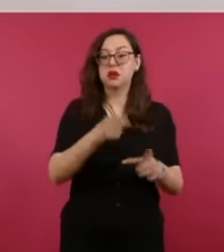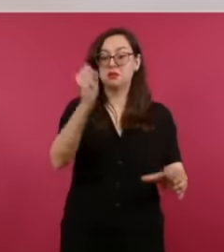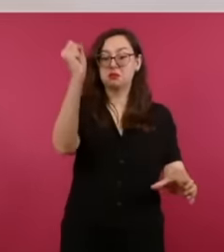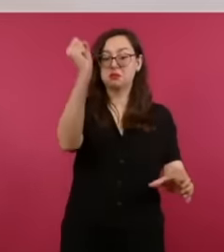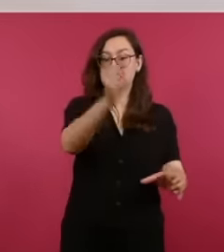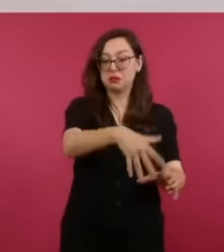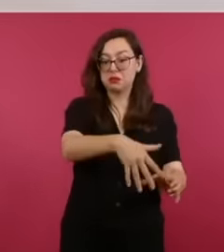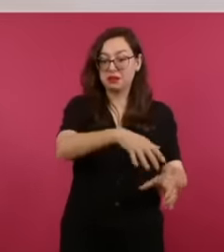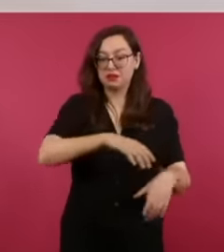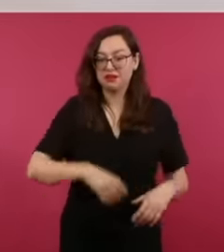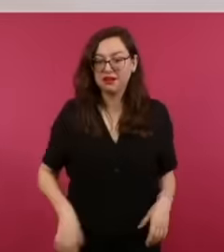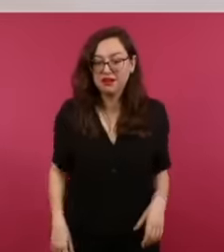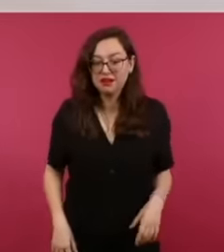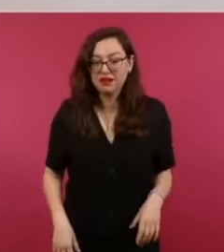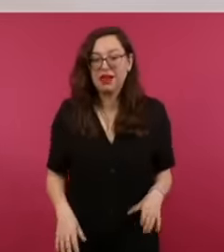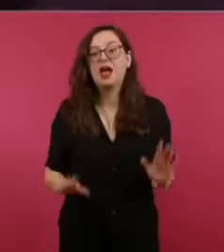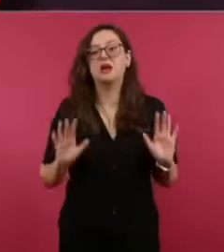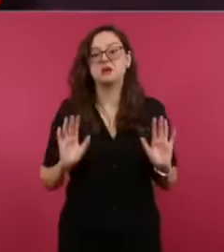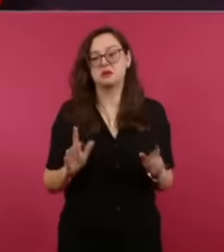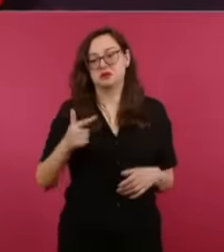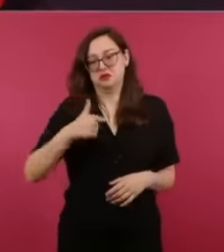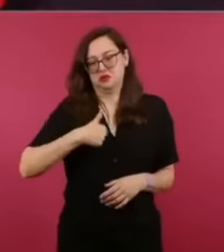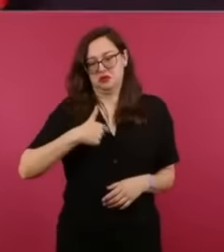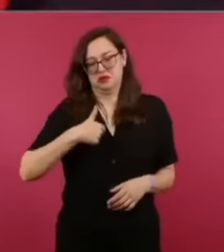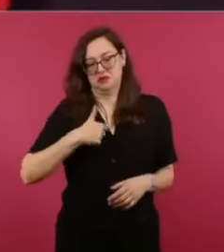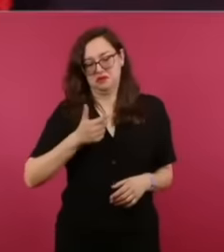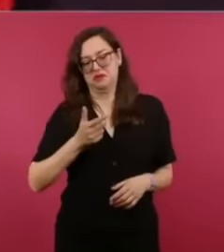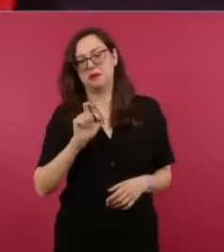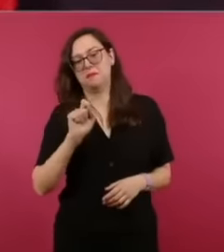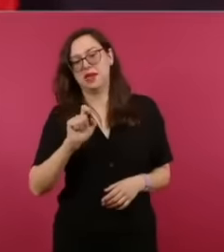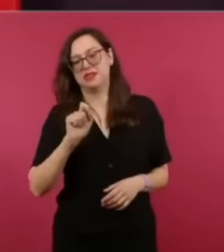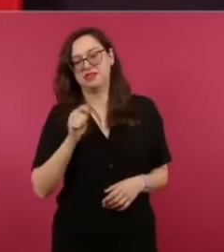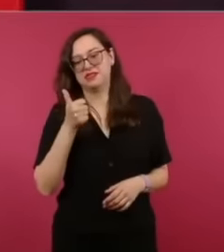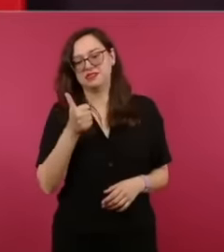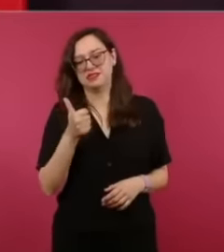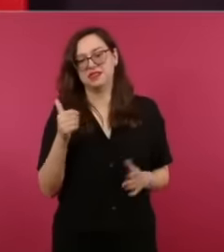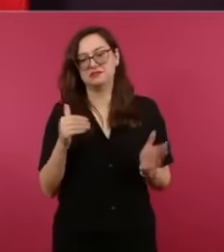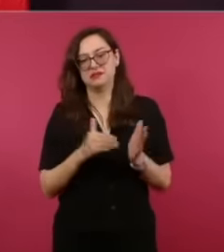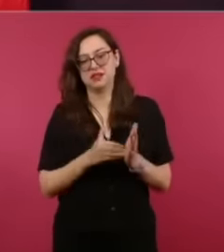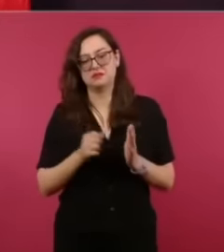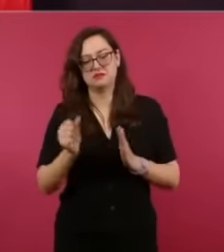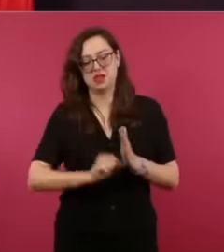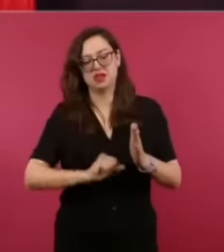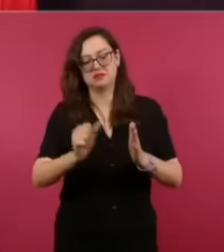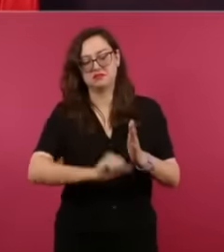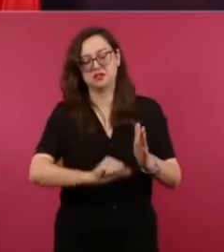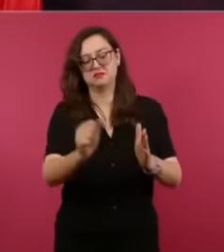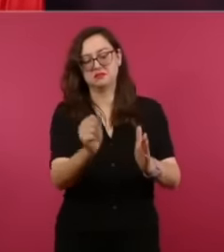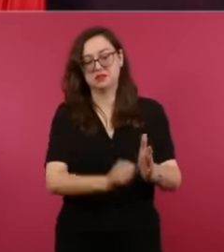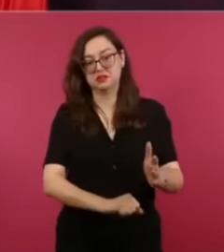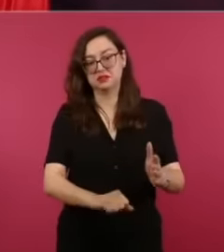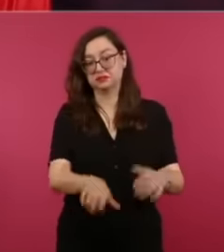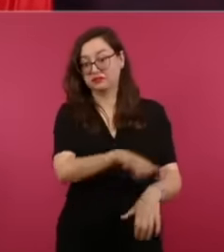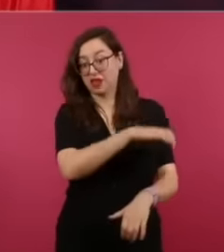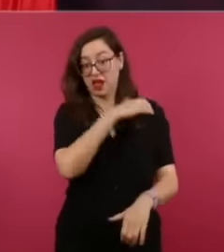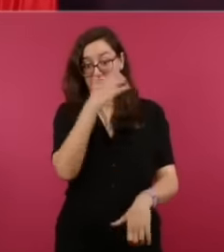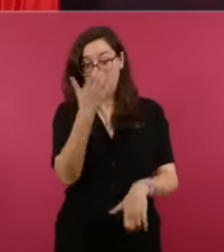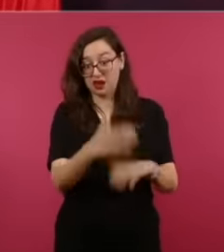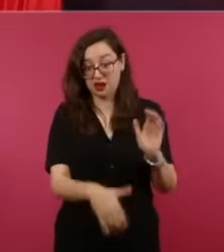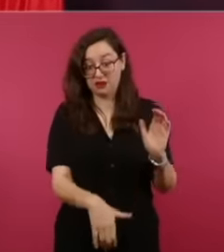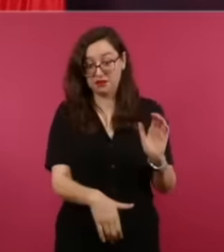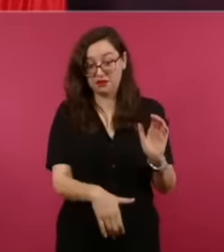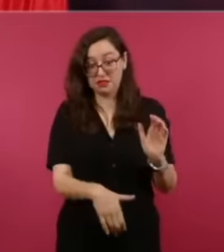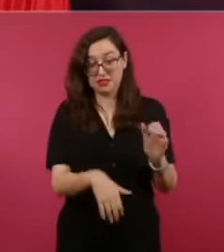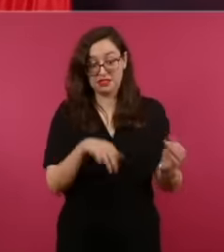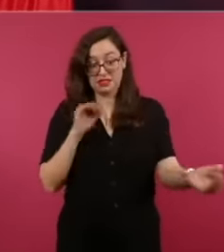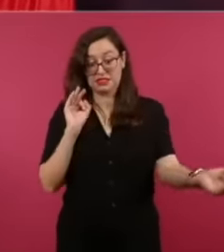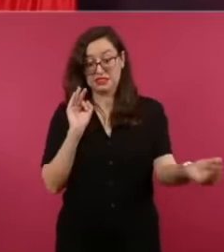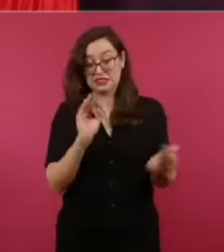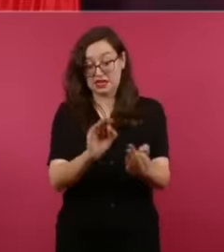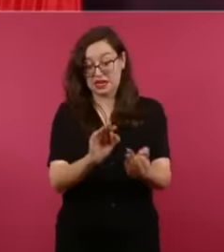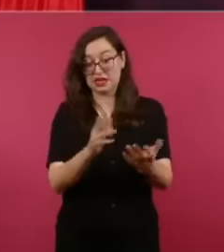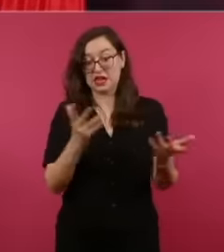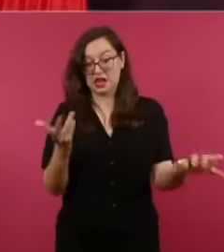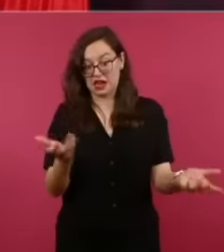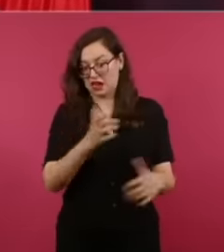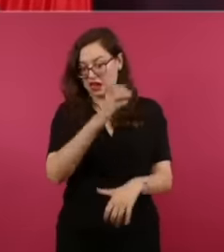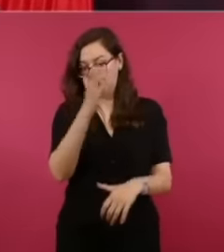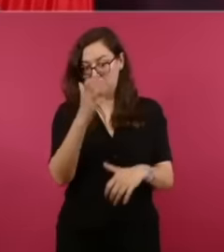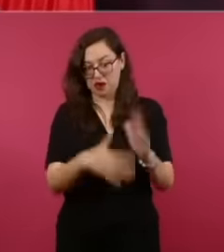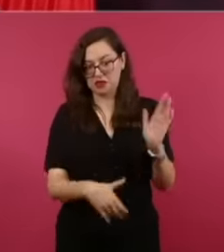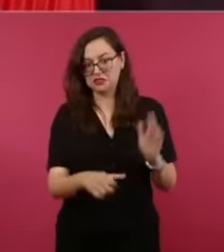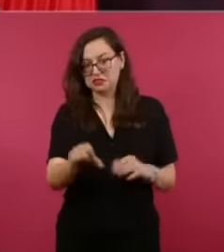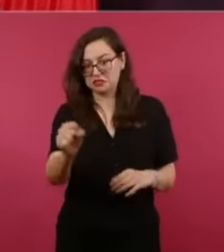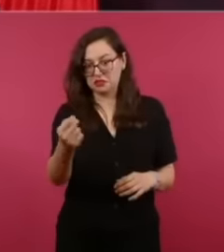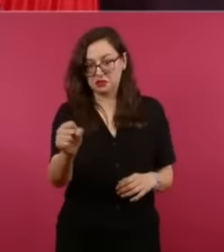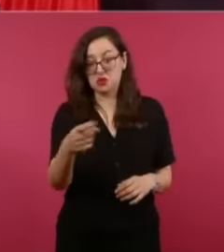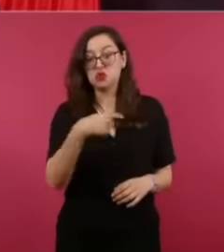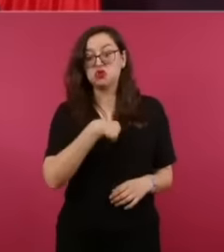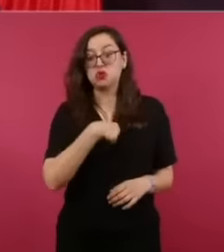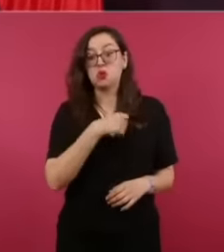26,000 at the end now that I'm going to leave at the end. September, well, I was going to take all of